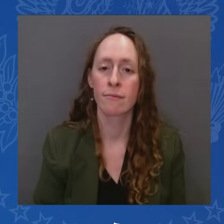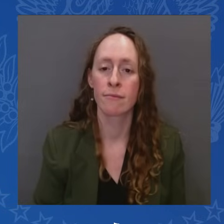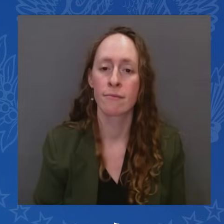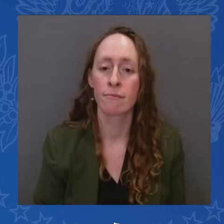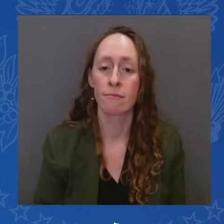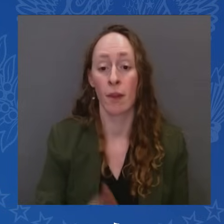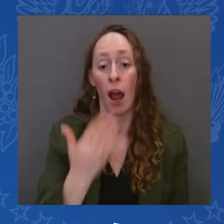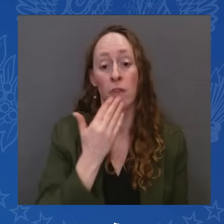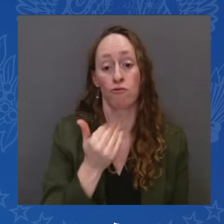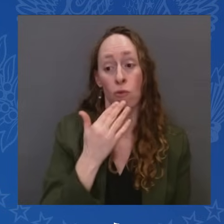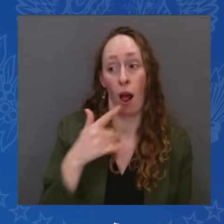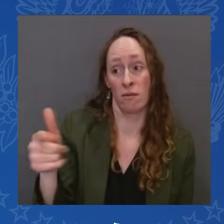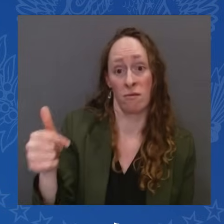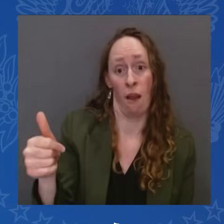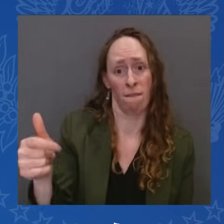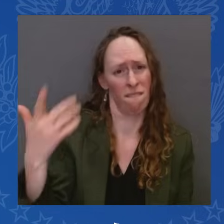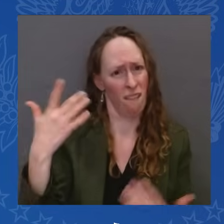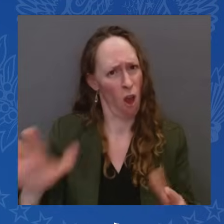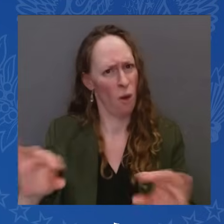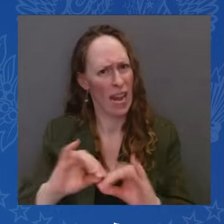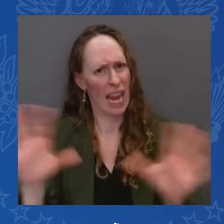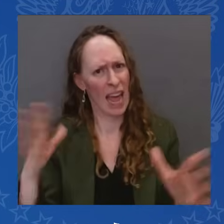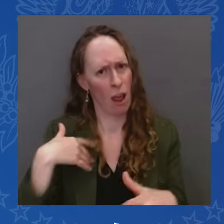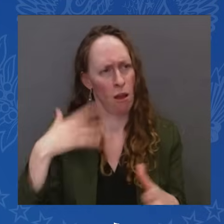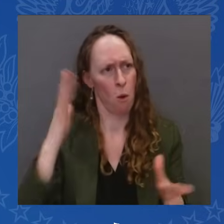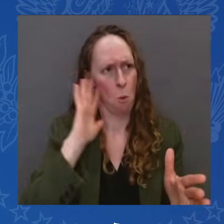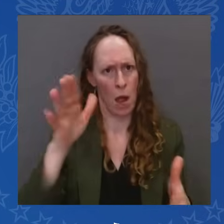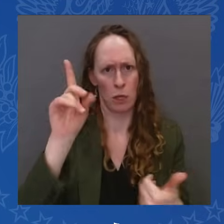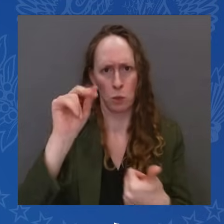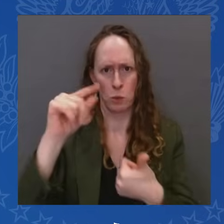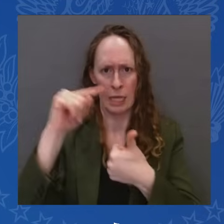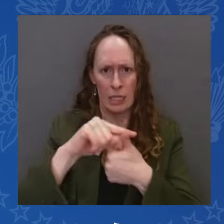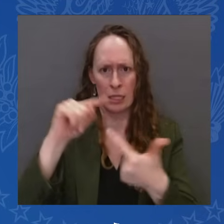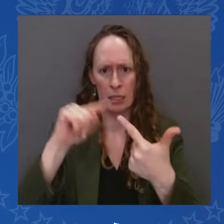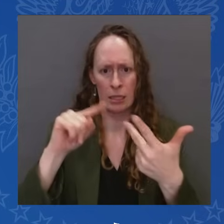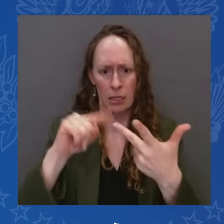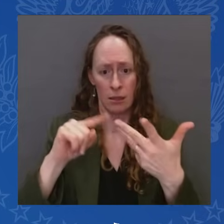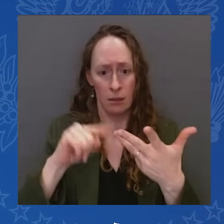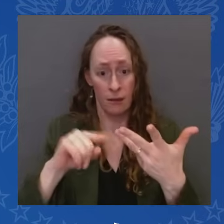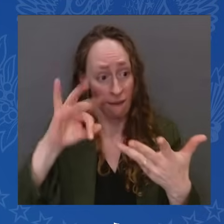With regard to the flooding of the tunnels, I'm not at lib-